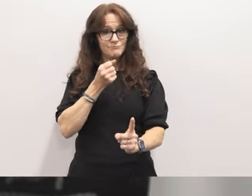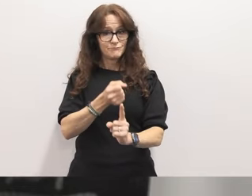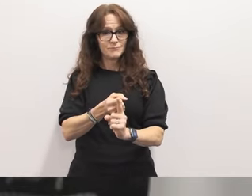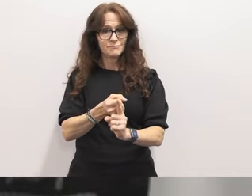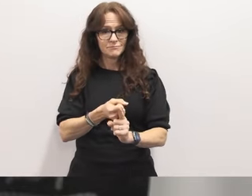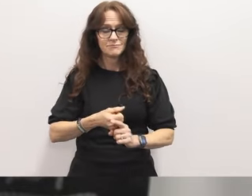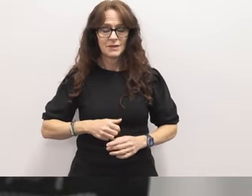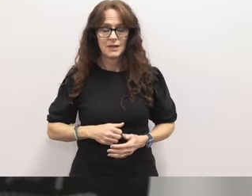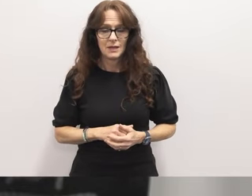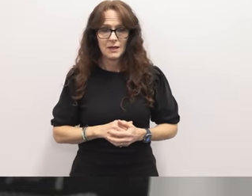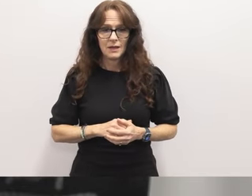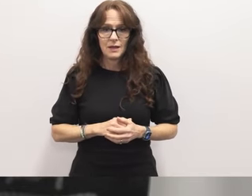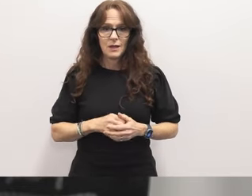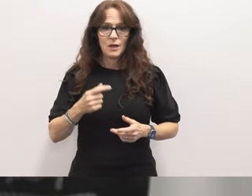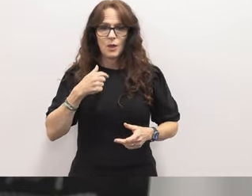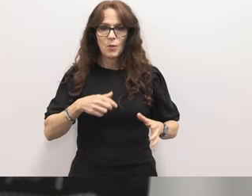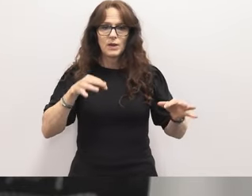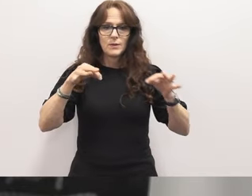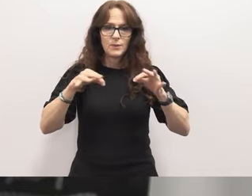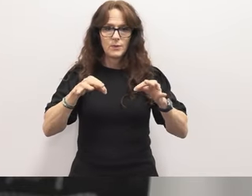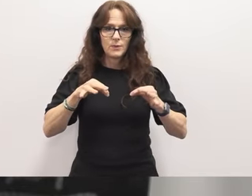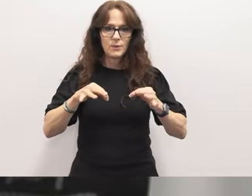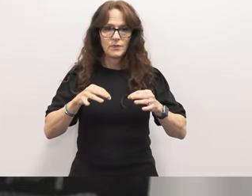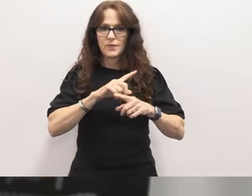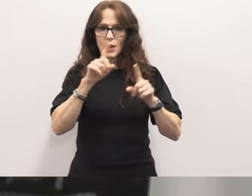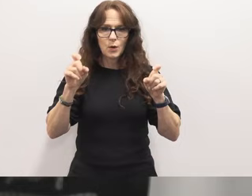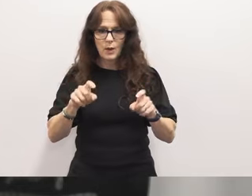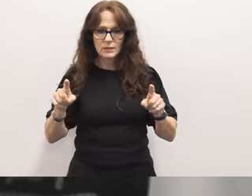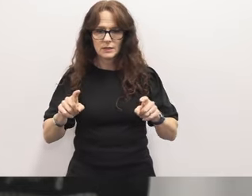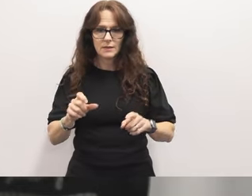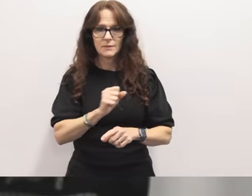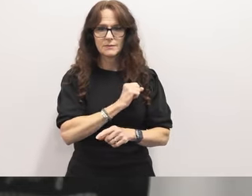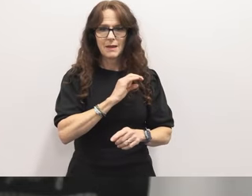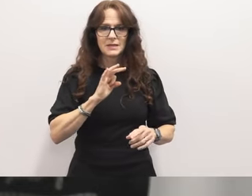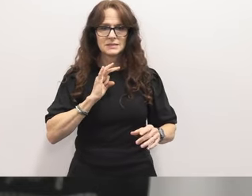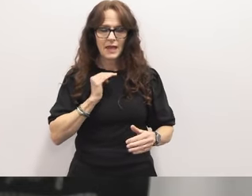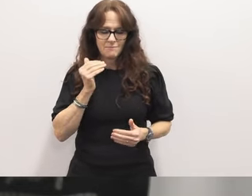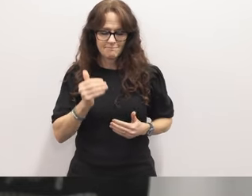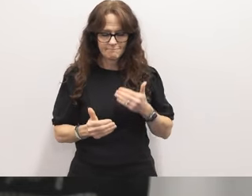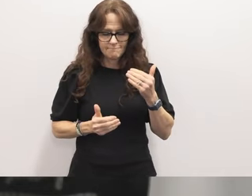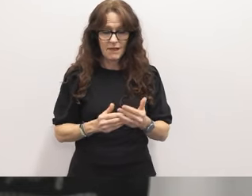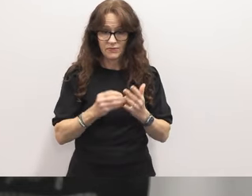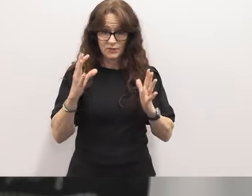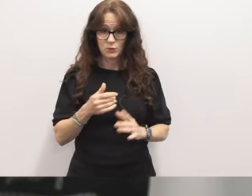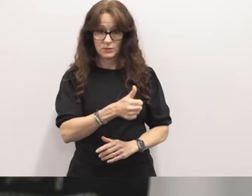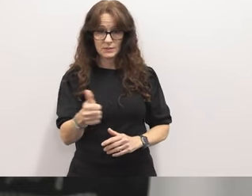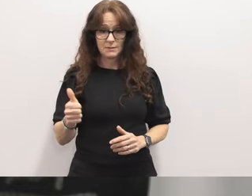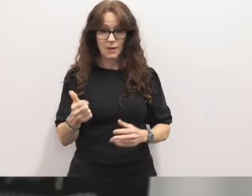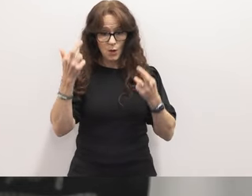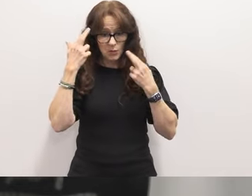And we went over the, right there questions. So I took my staff through this as if they were students, but respecting them as adults.